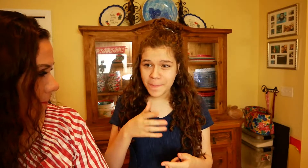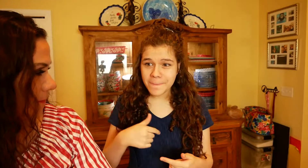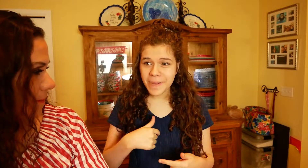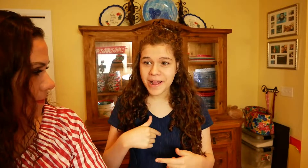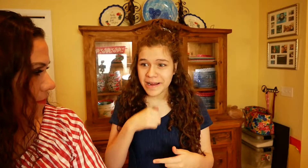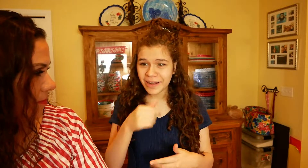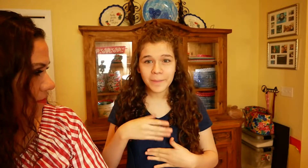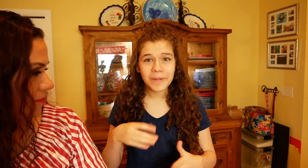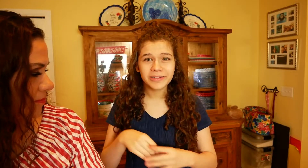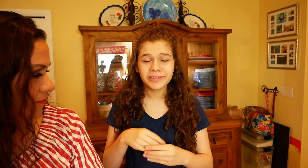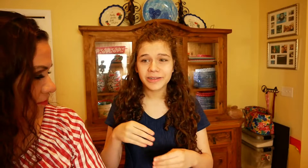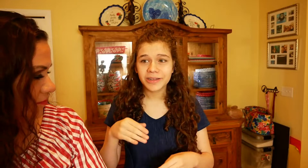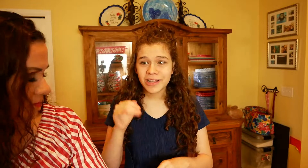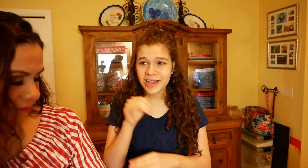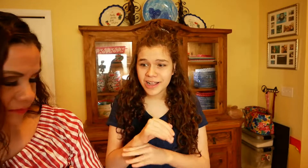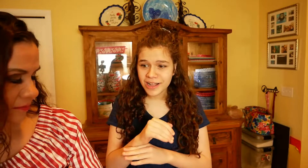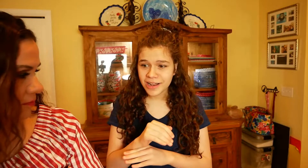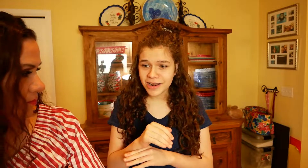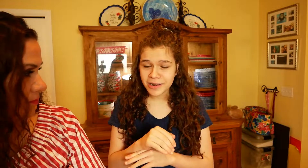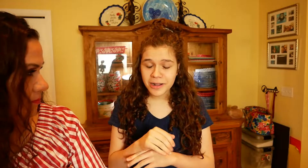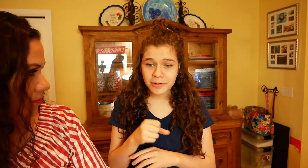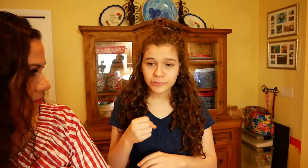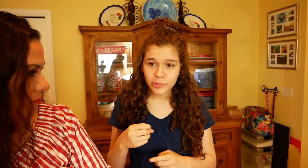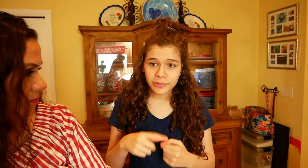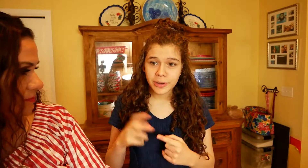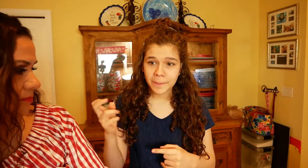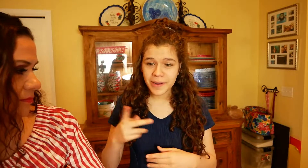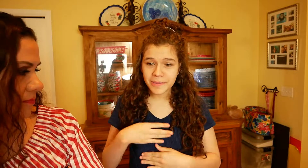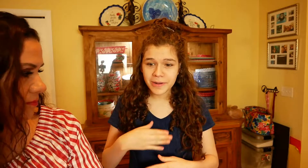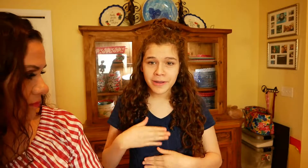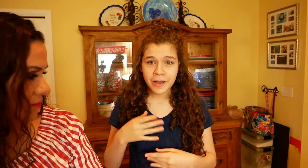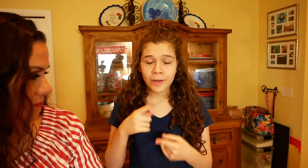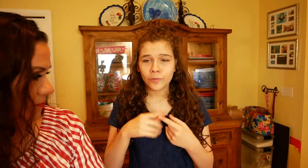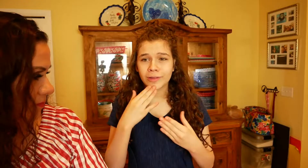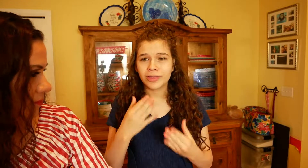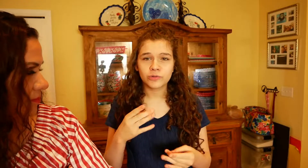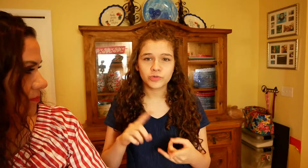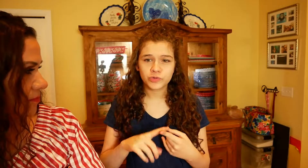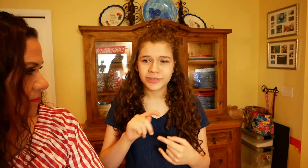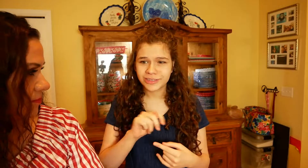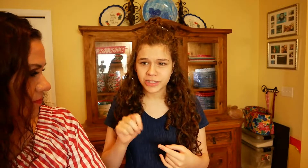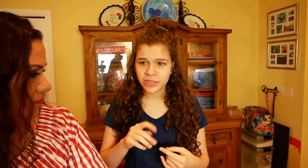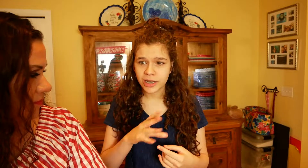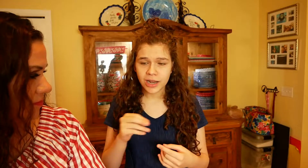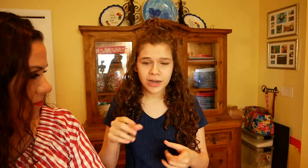go check on me and see that was not breathing at night and so he would go back and i just always